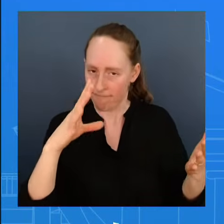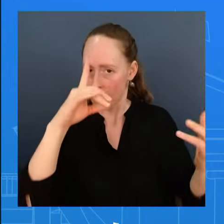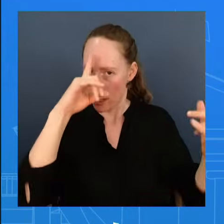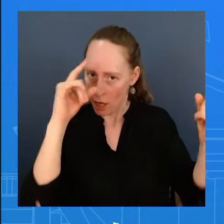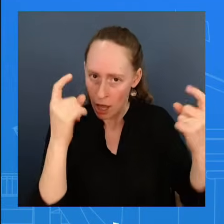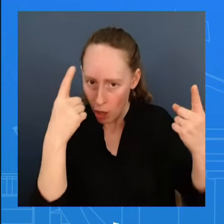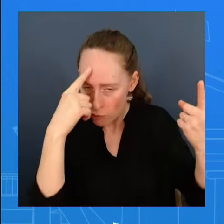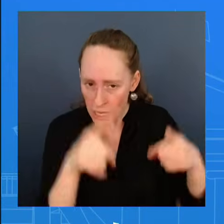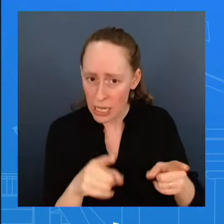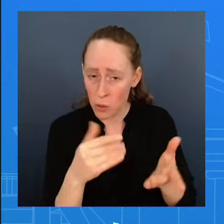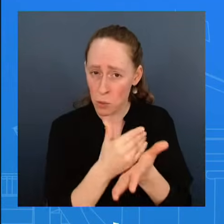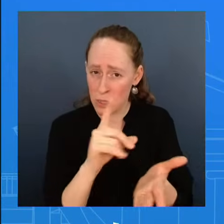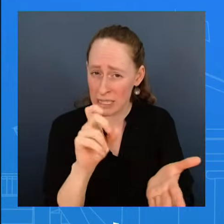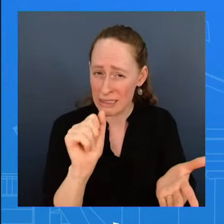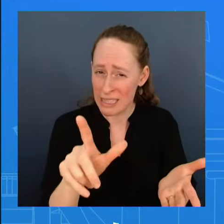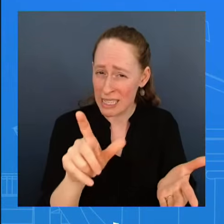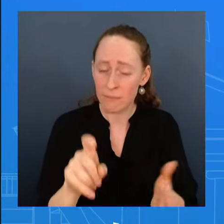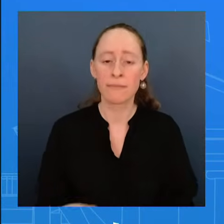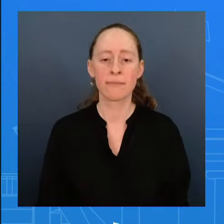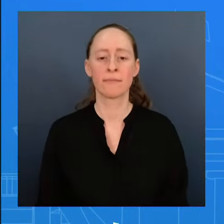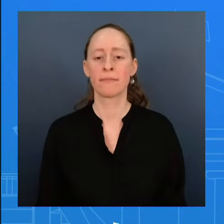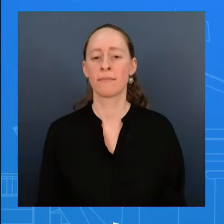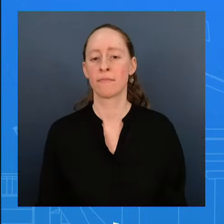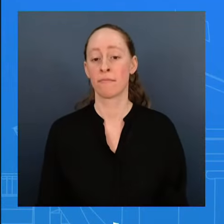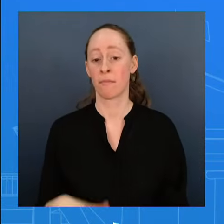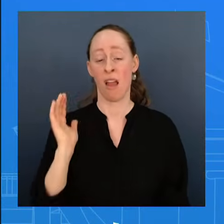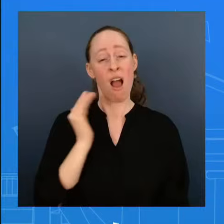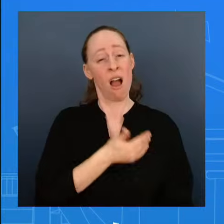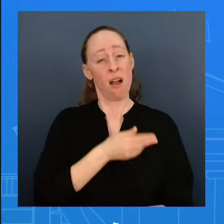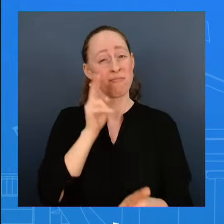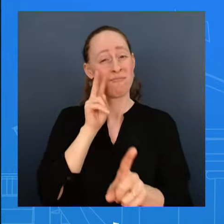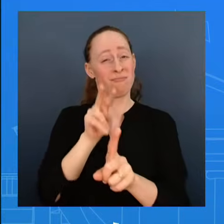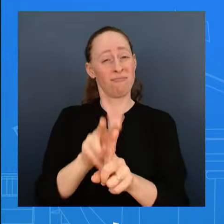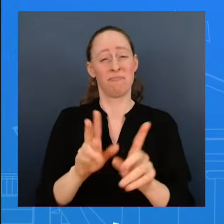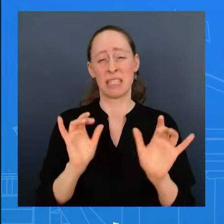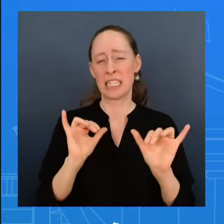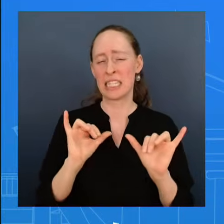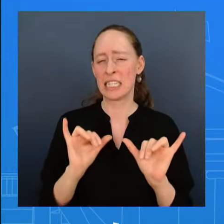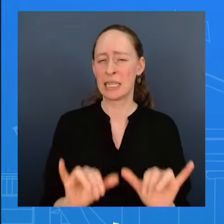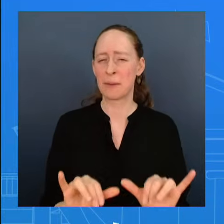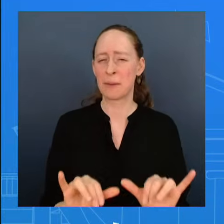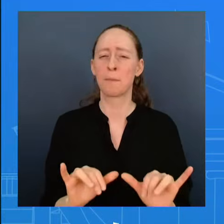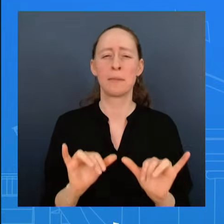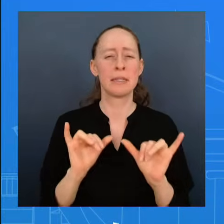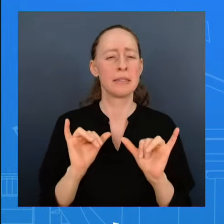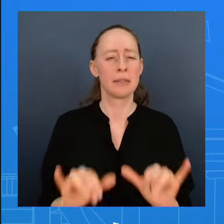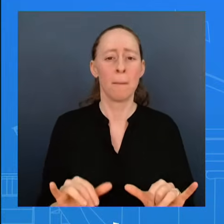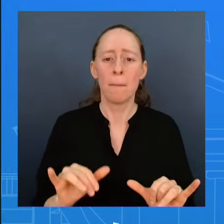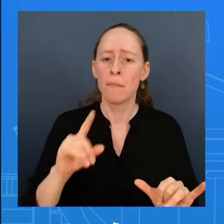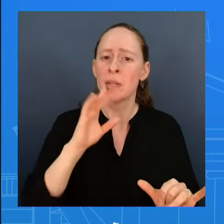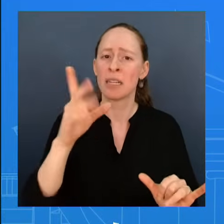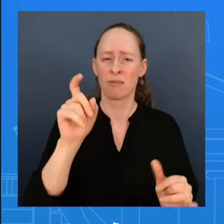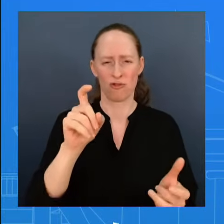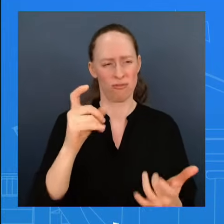of what we've been saying -- is that we believe that there should be a ceasefire as part of this hostage -- hostage deal,